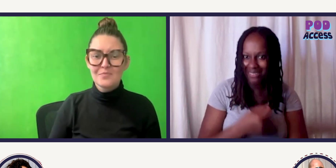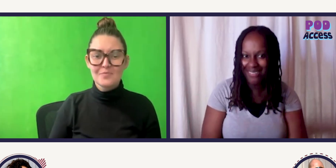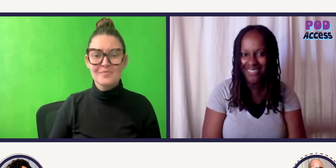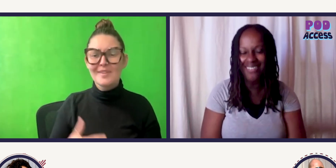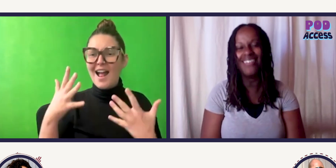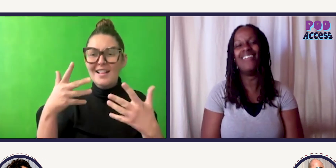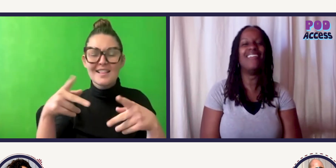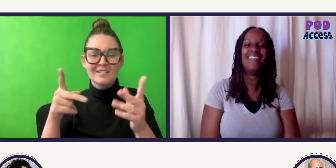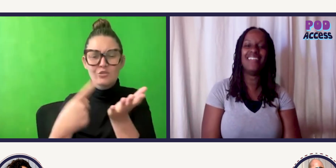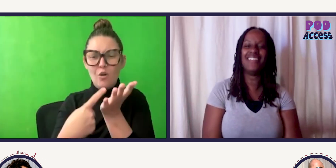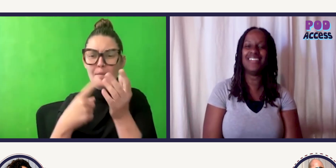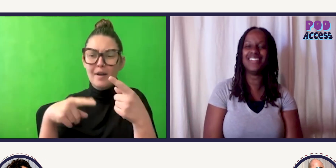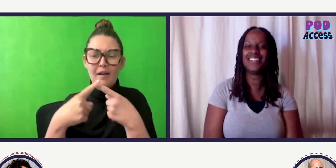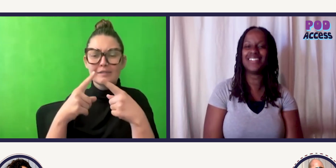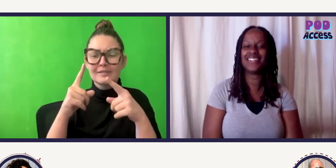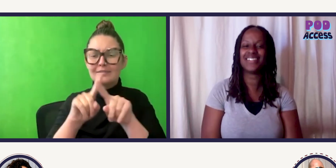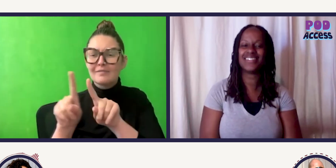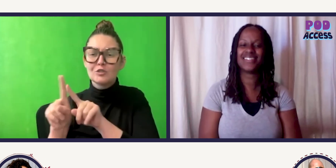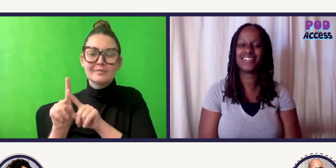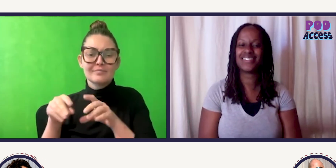the difference in the editing software available today.